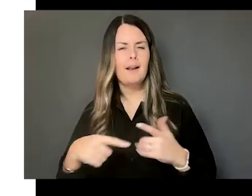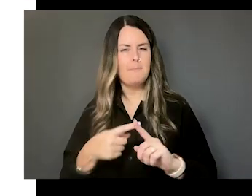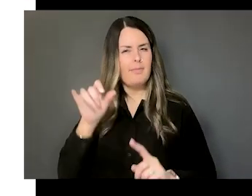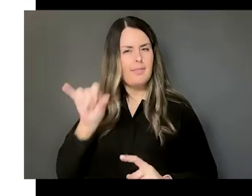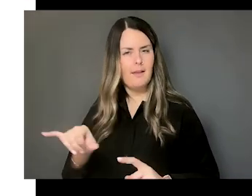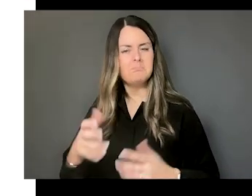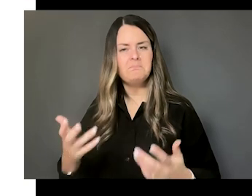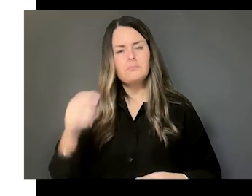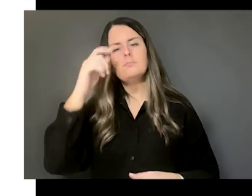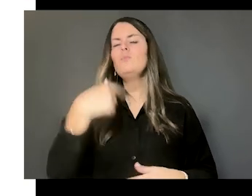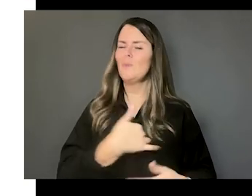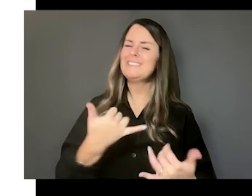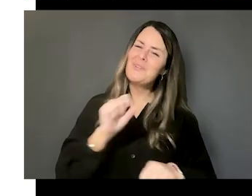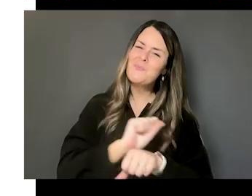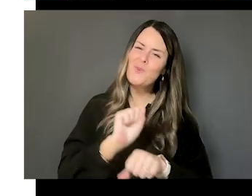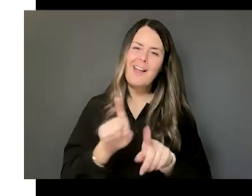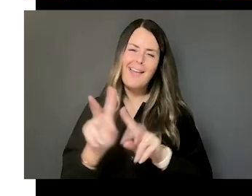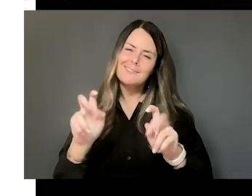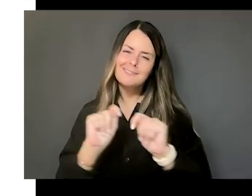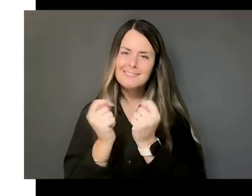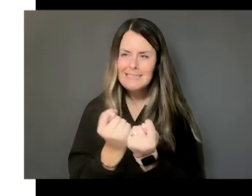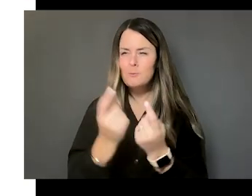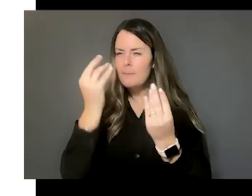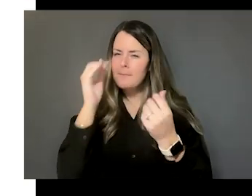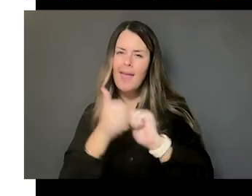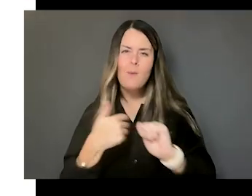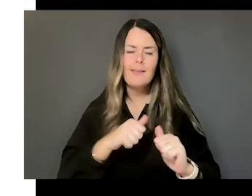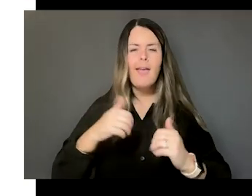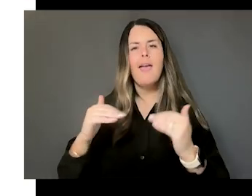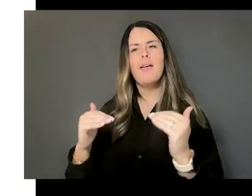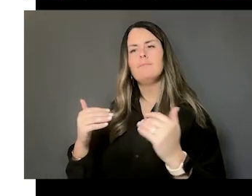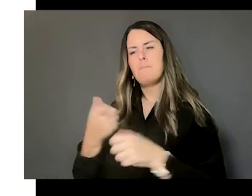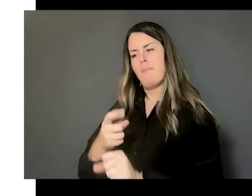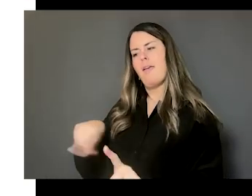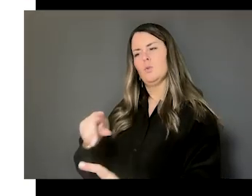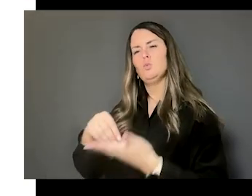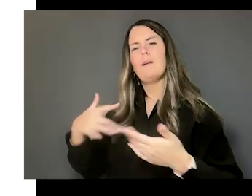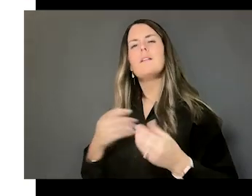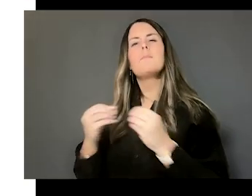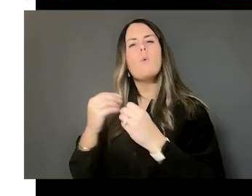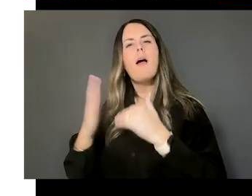So we are working on that as a team, actually, to think about how can we make students feel more comfortable in whole group?